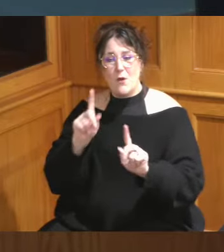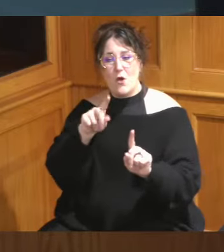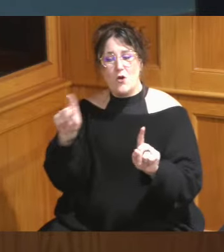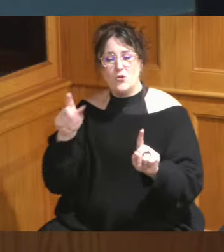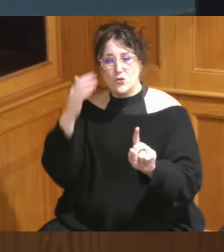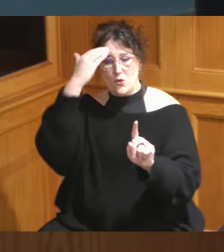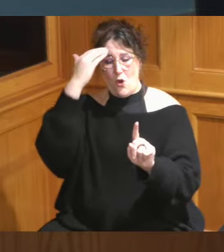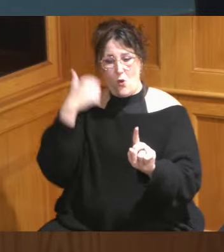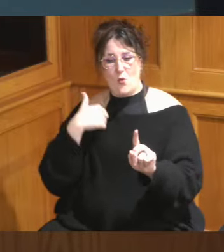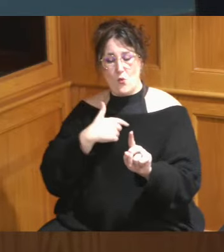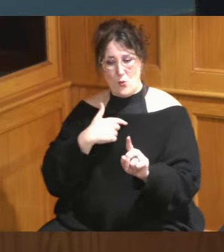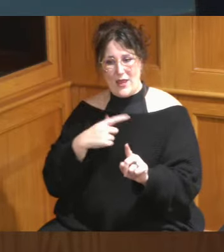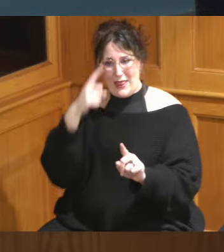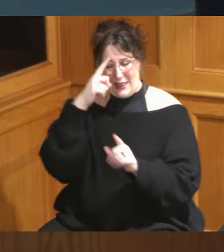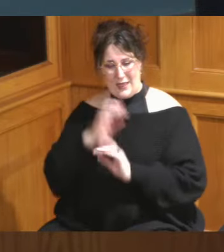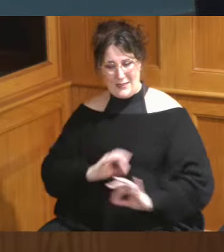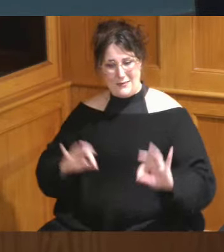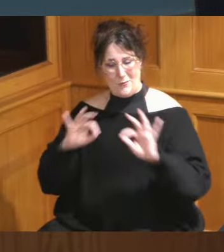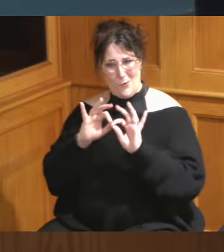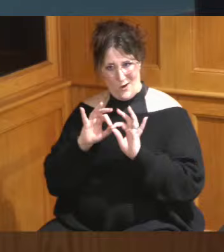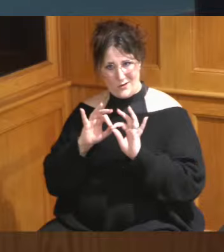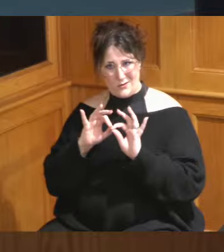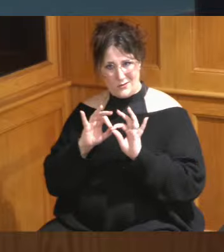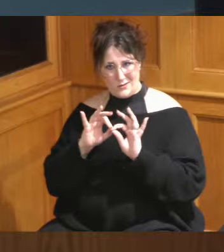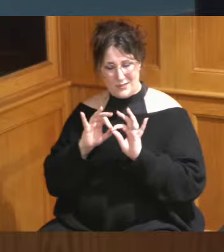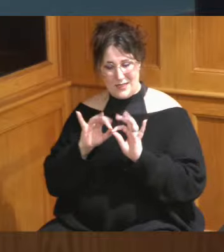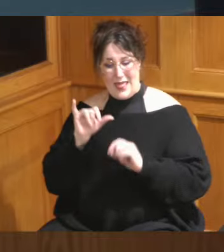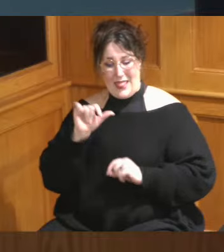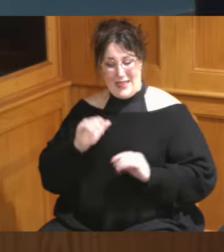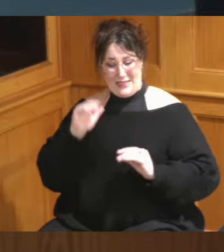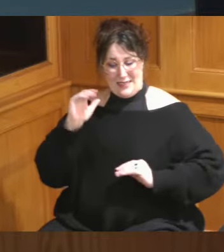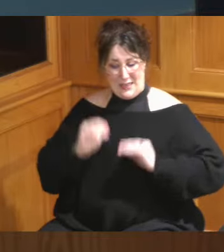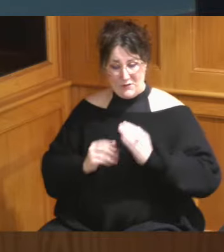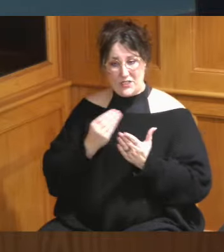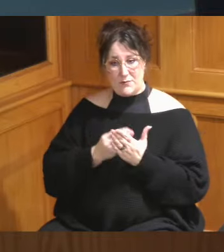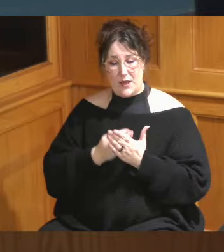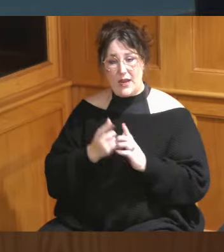and putting in, right? Because this commitment leverages money from the city, from the state,